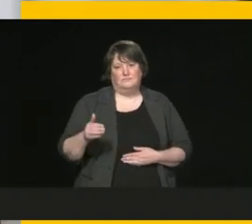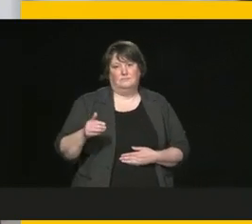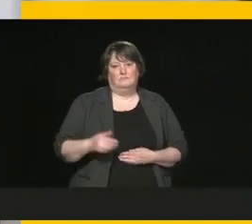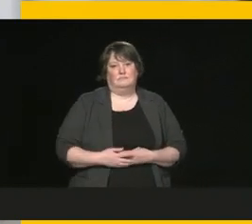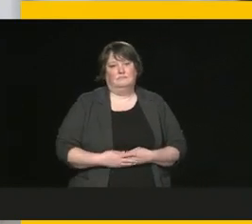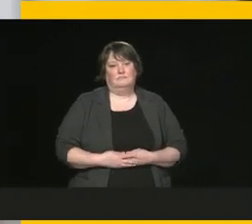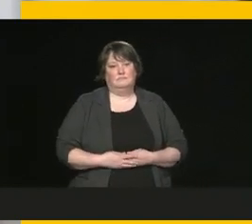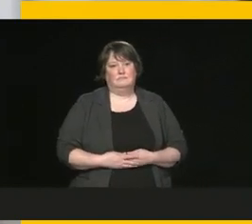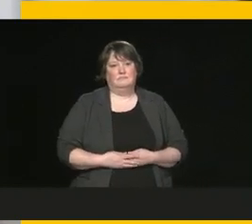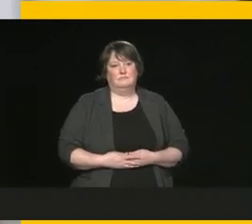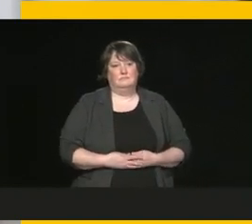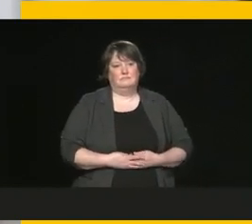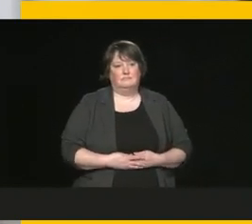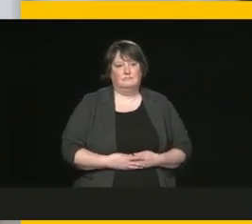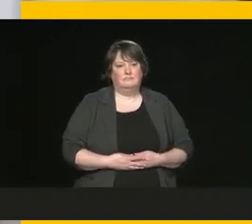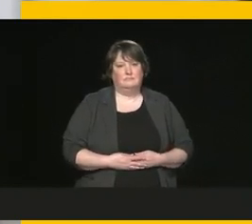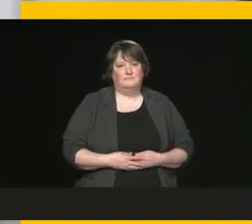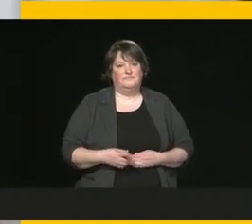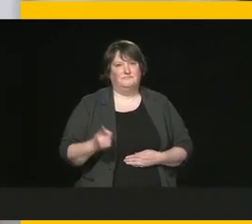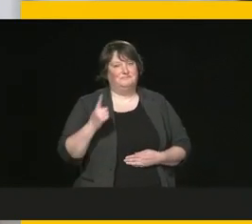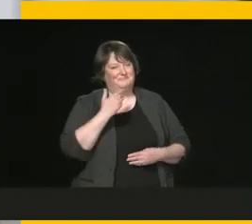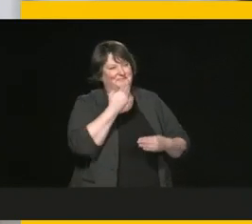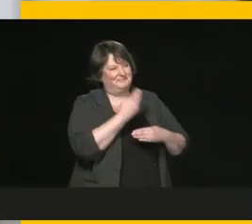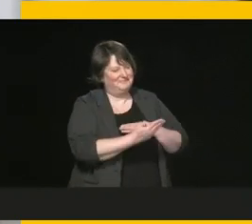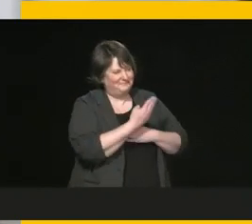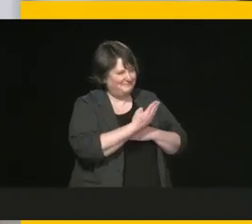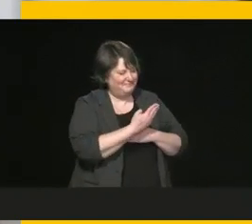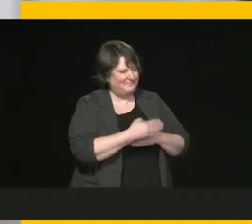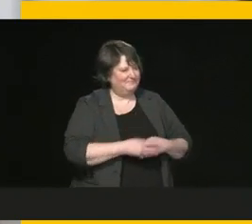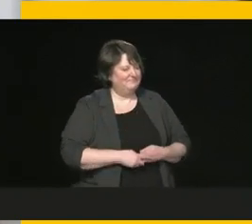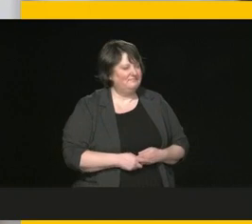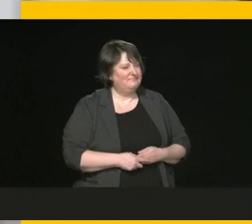NEXT QUESTION, CANADIAN PRESS, PLEASE GO AHEAD.